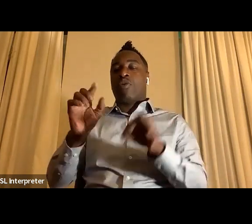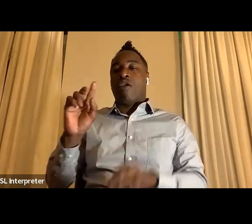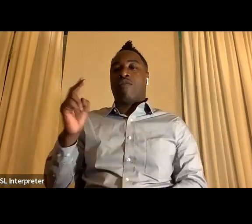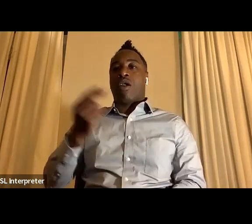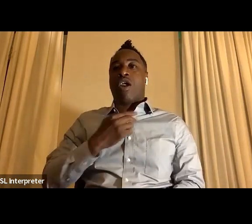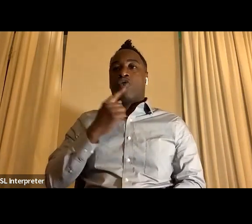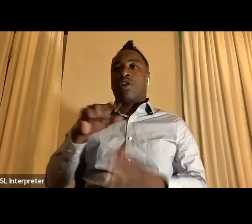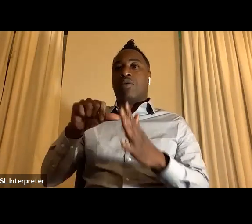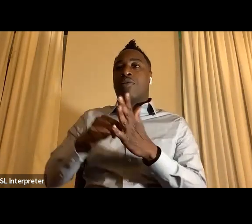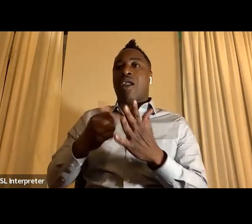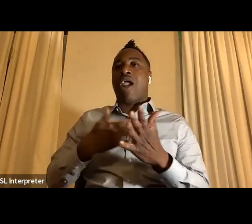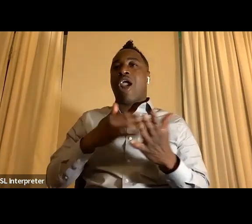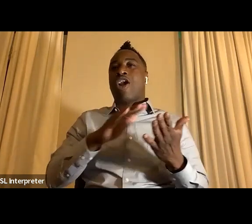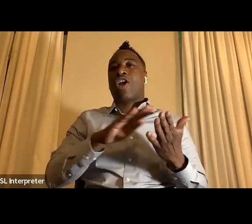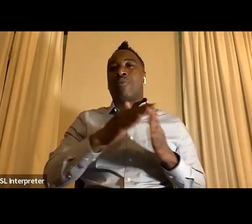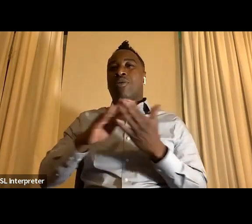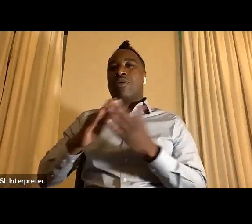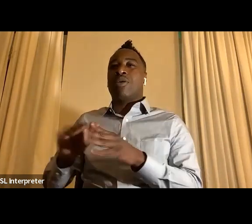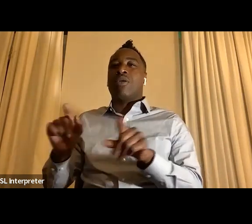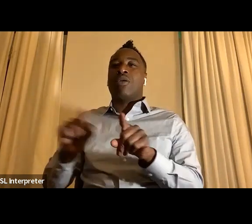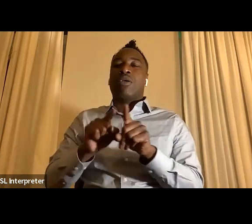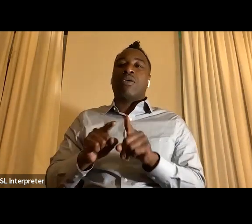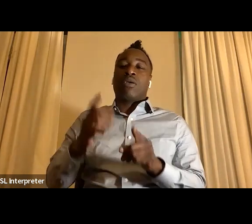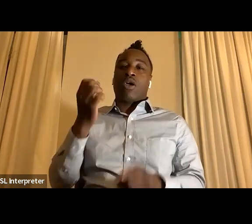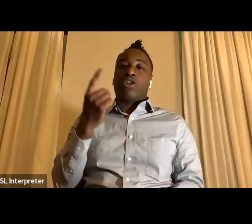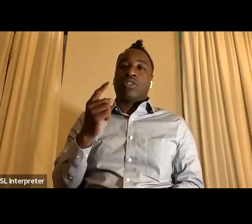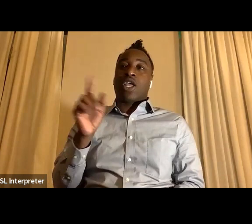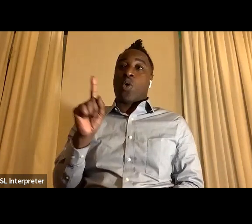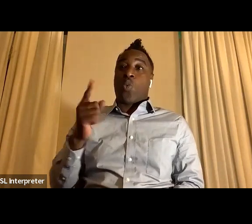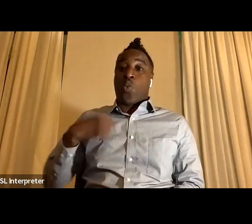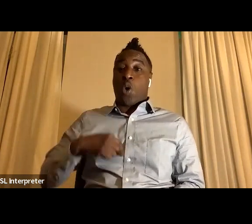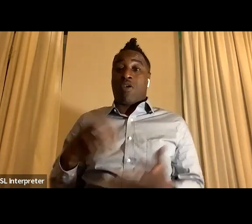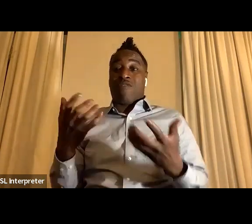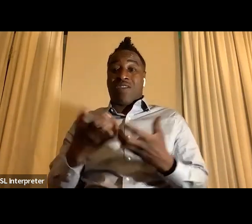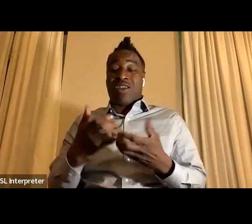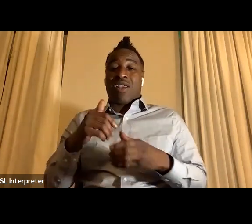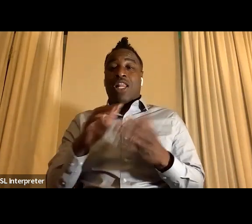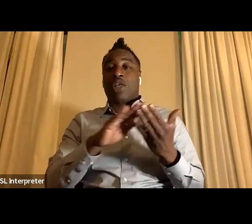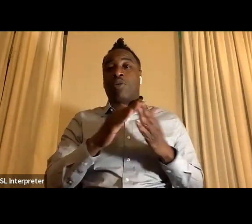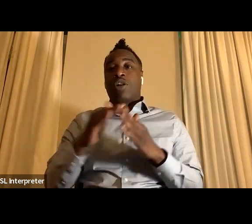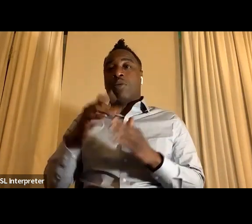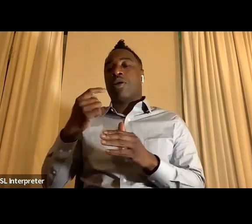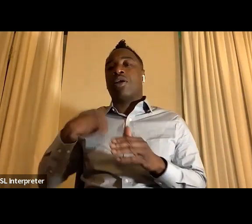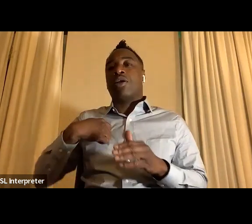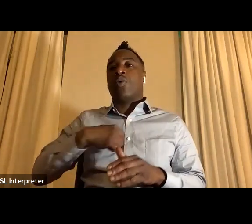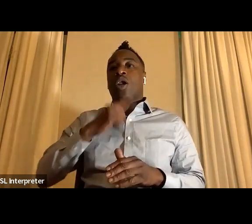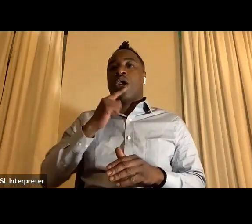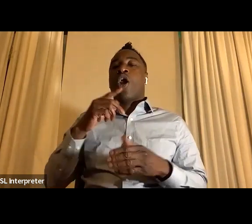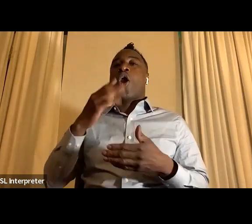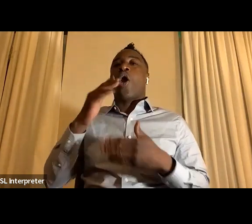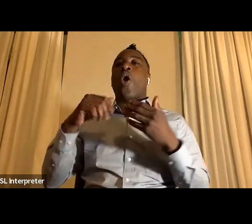but also understand where we fall in our community because we also we are products are our environment,